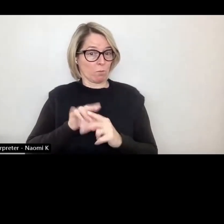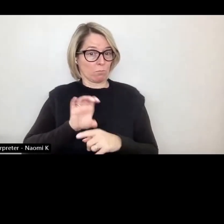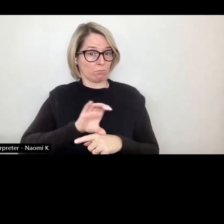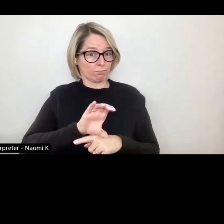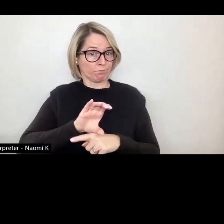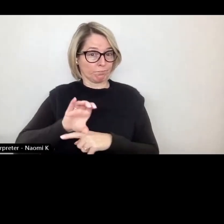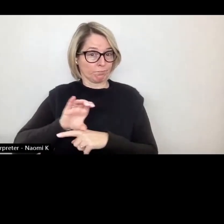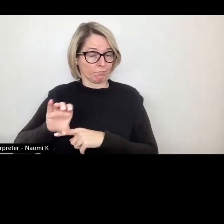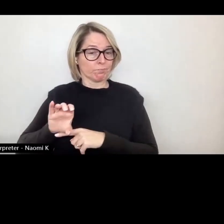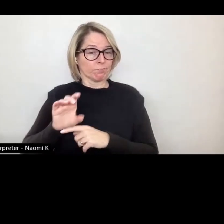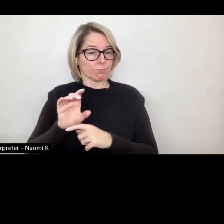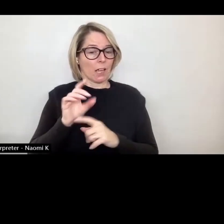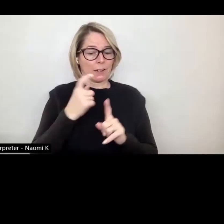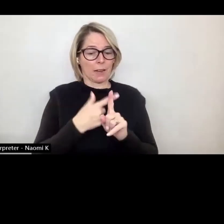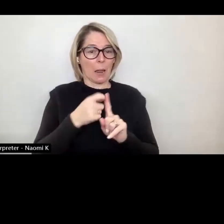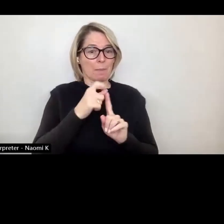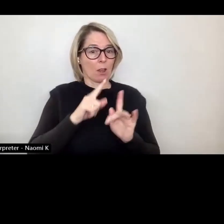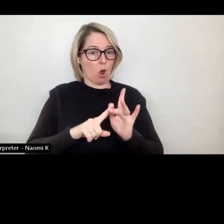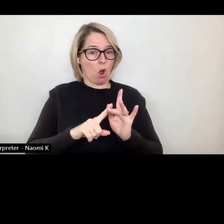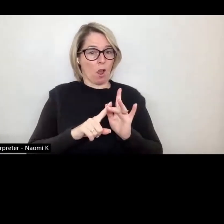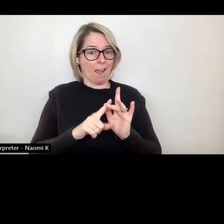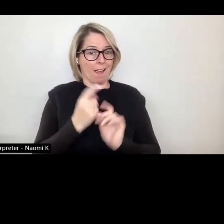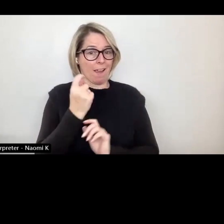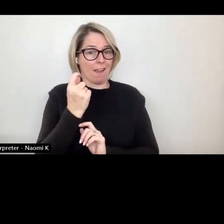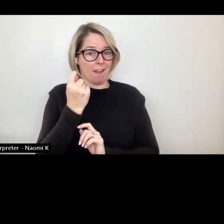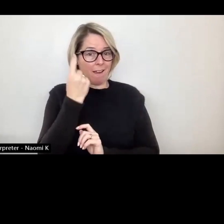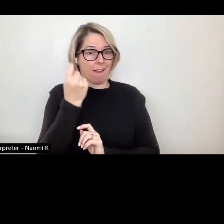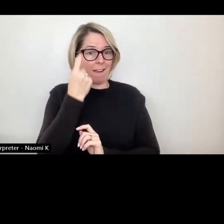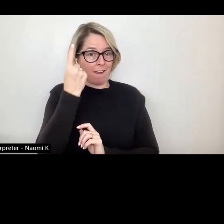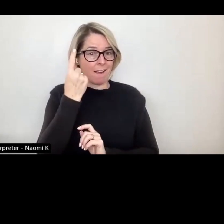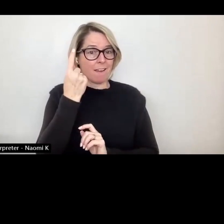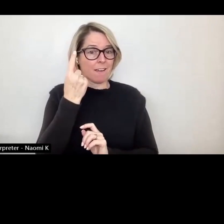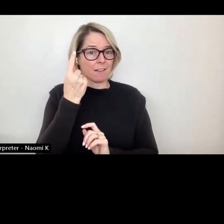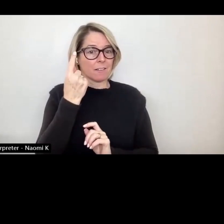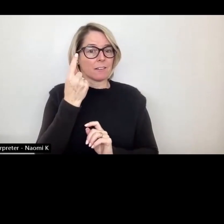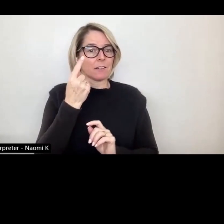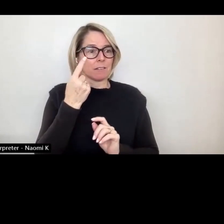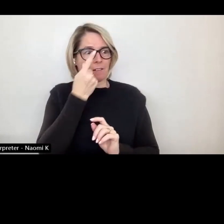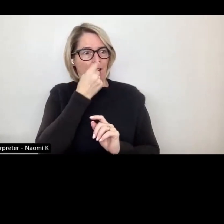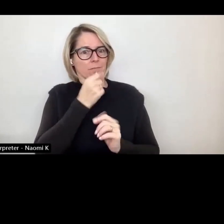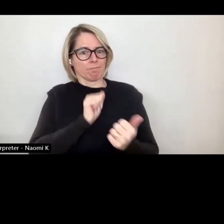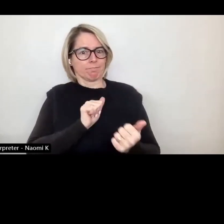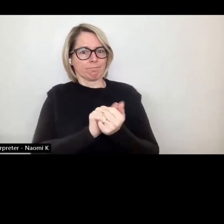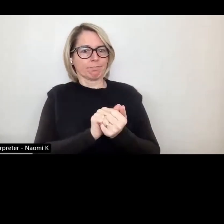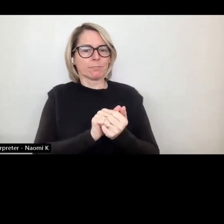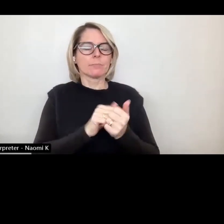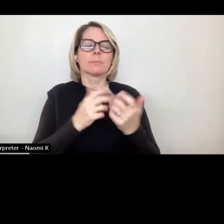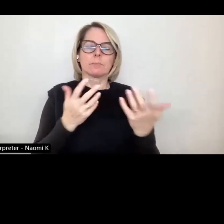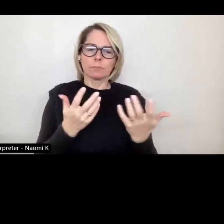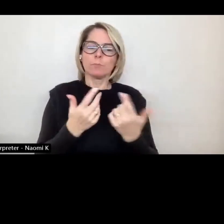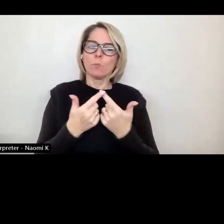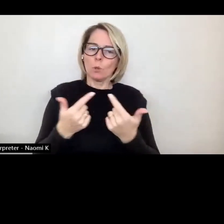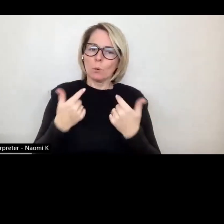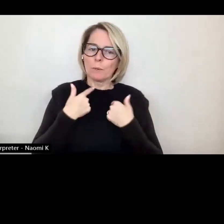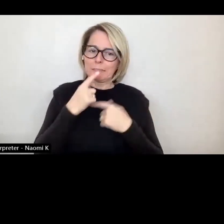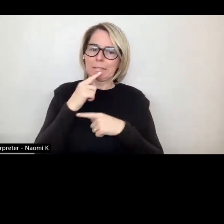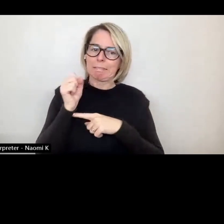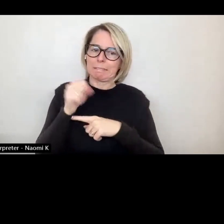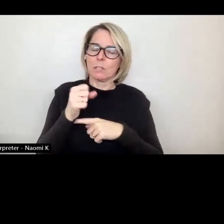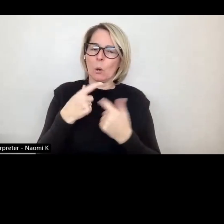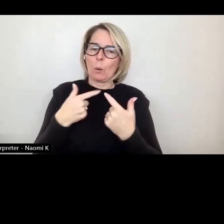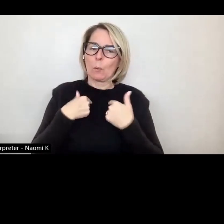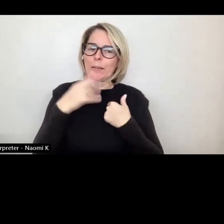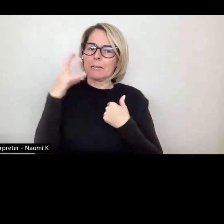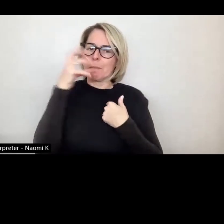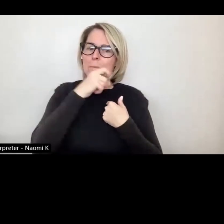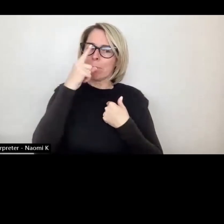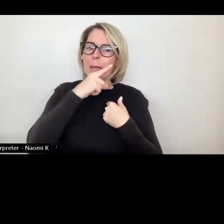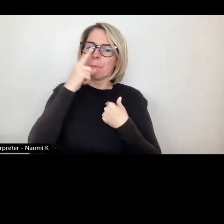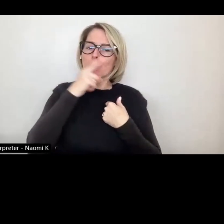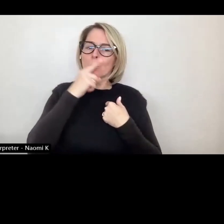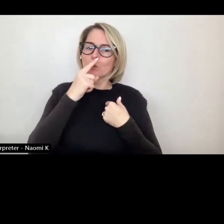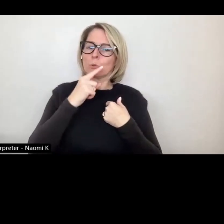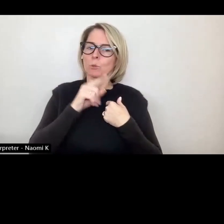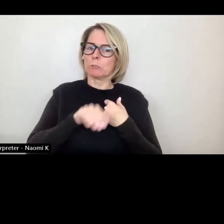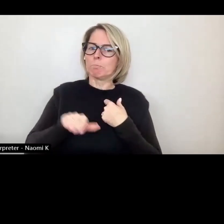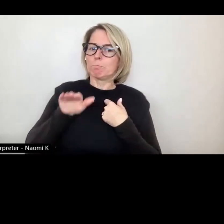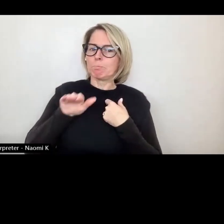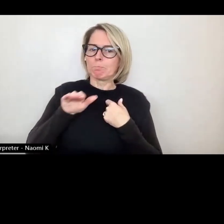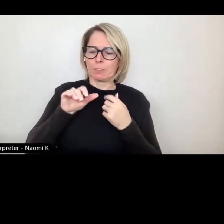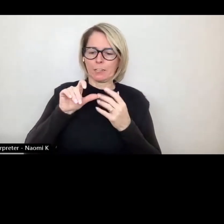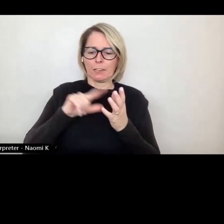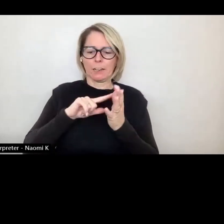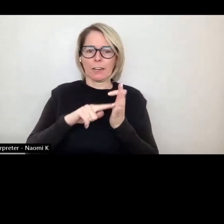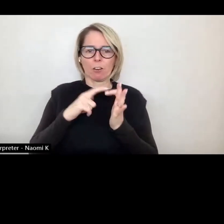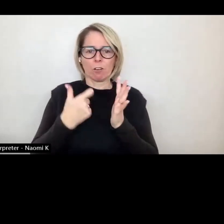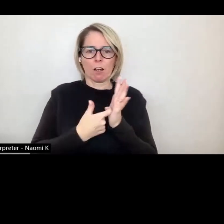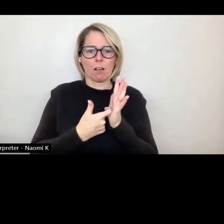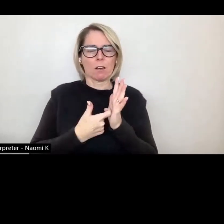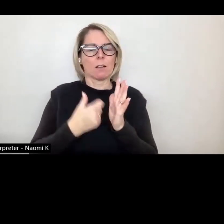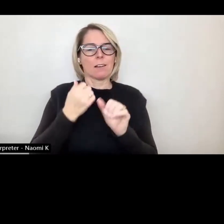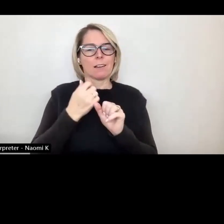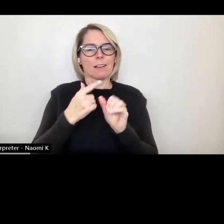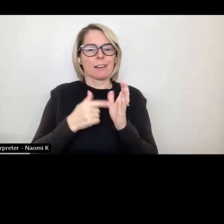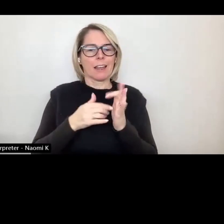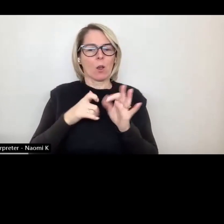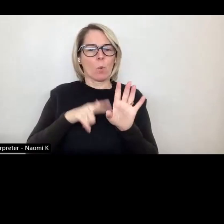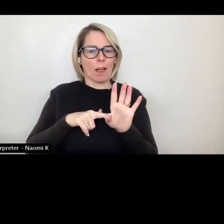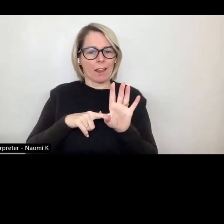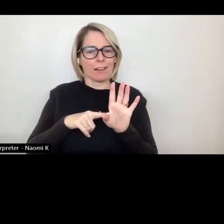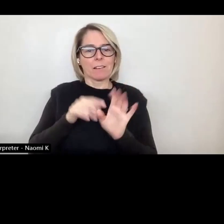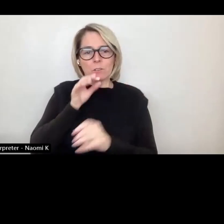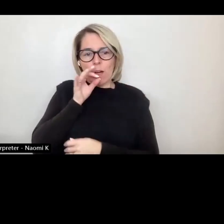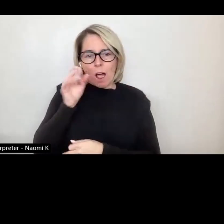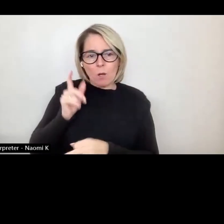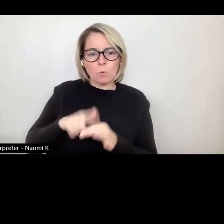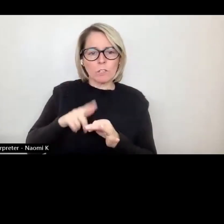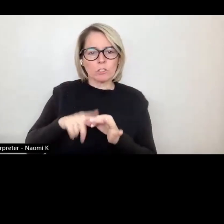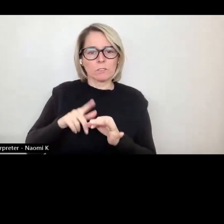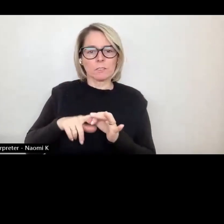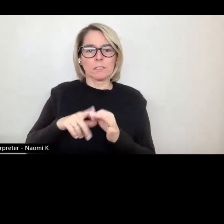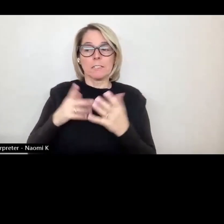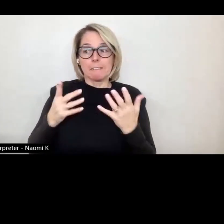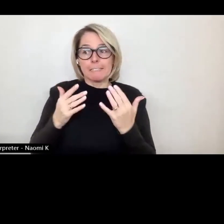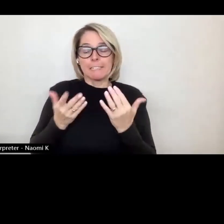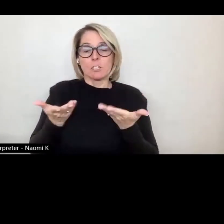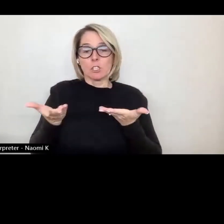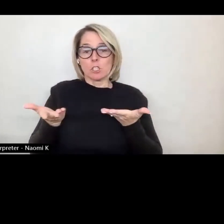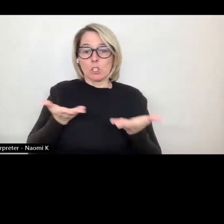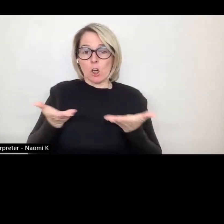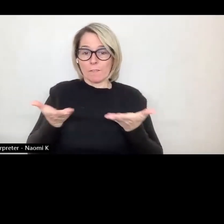We expect that people will approach Carer Gateway and ask questions or need information or referral who don't necessarily fit the eligibility for services more broadly within the program.